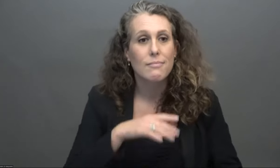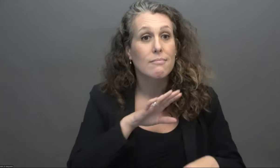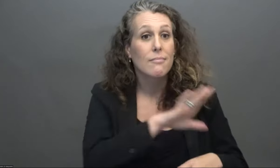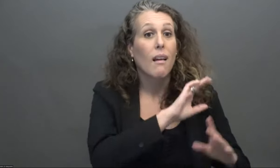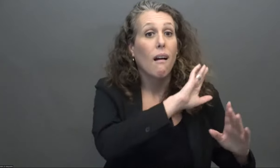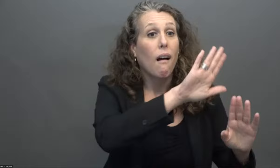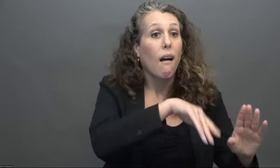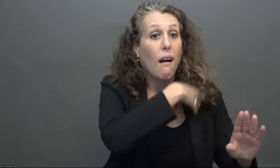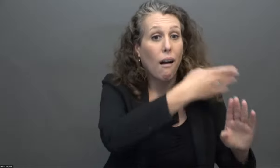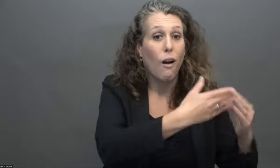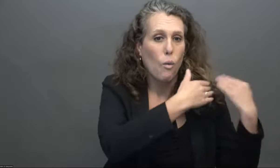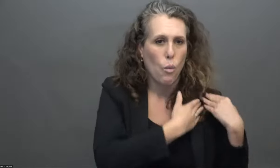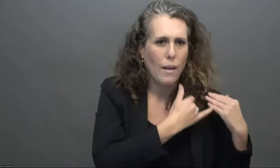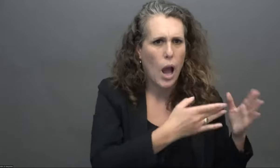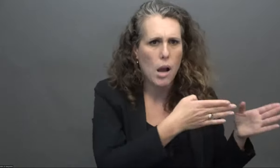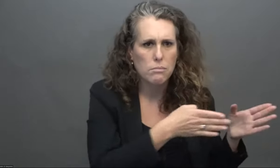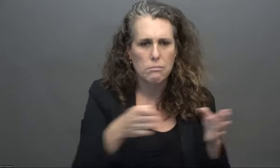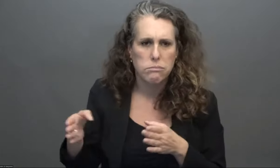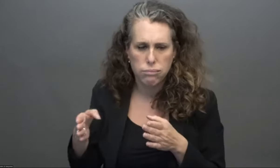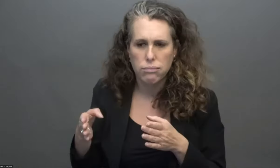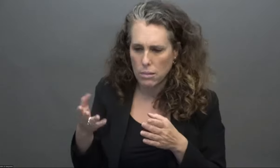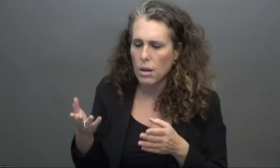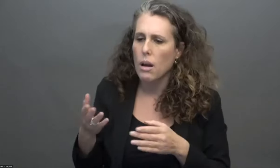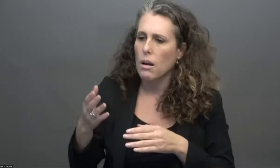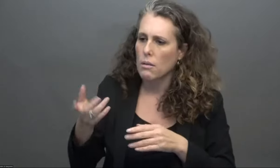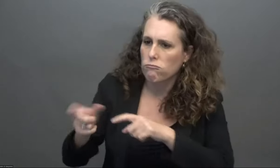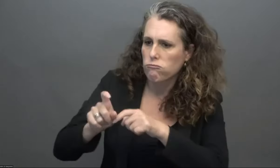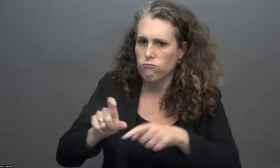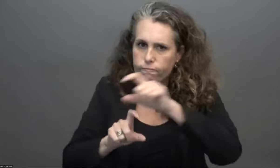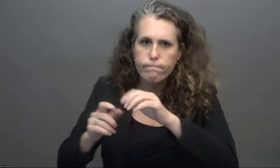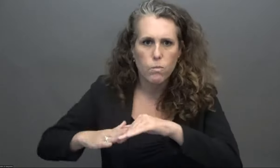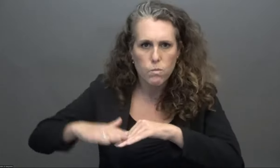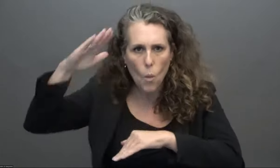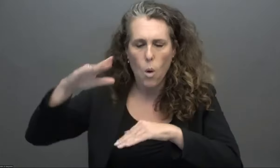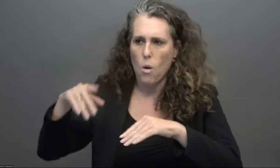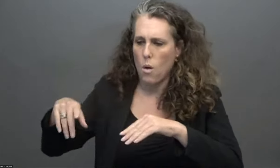that capacity building is very imperative. However, we need to build a collaborative